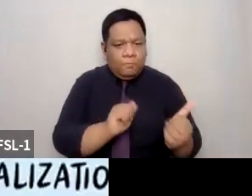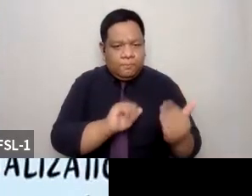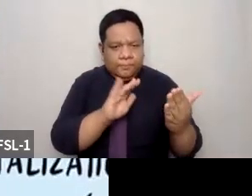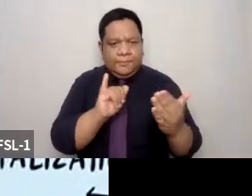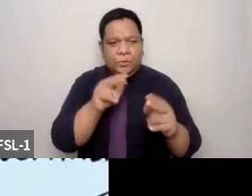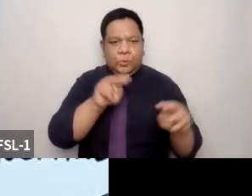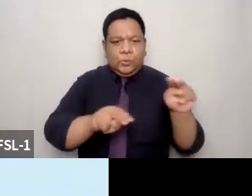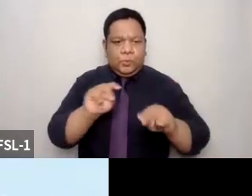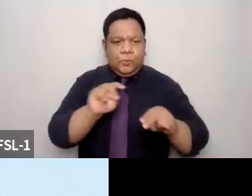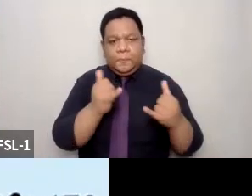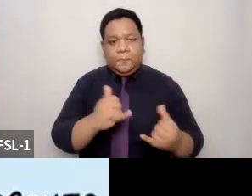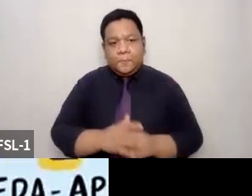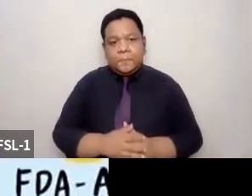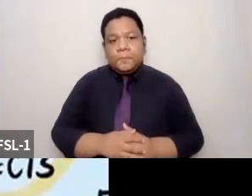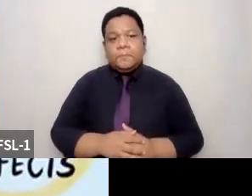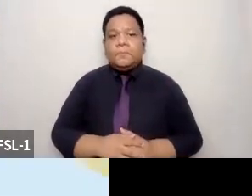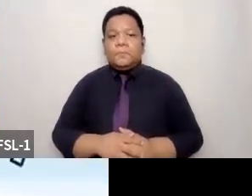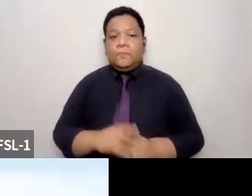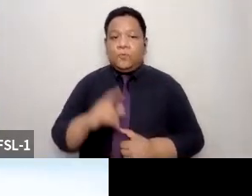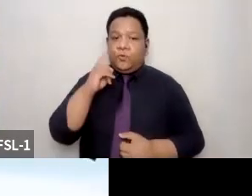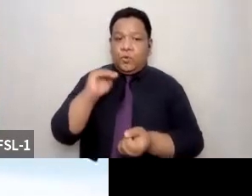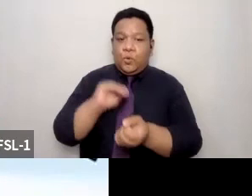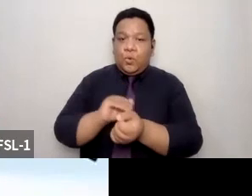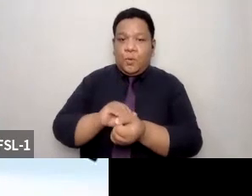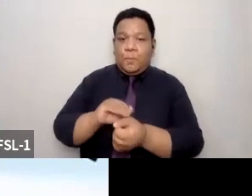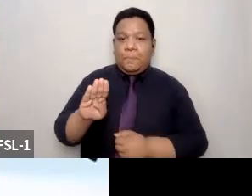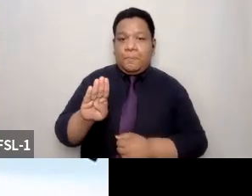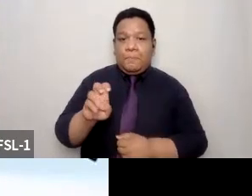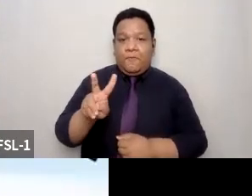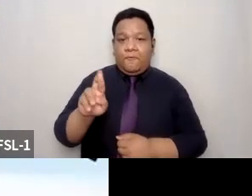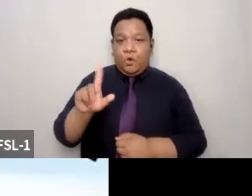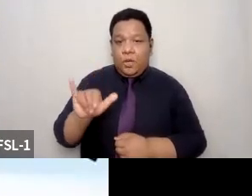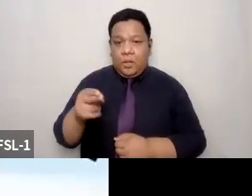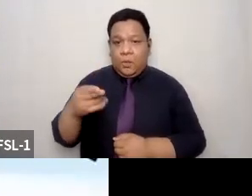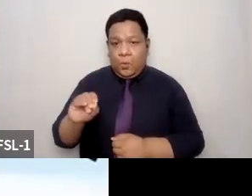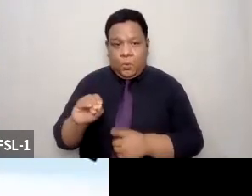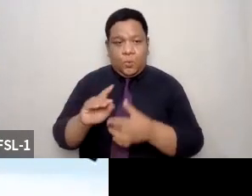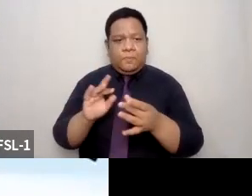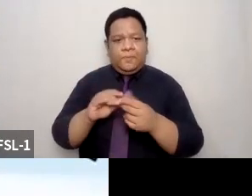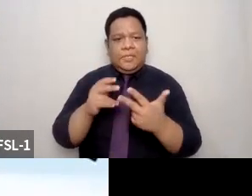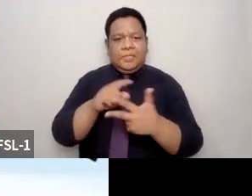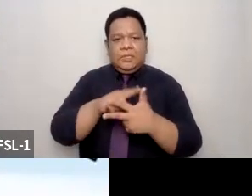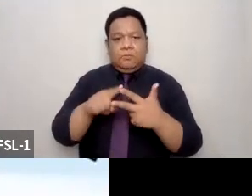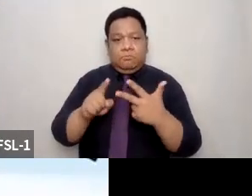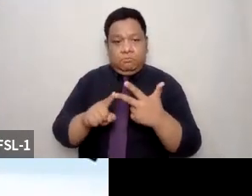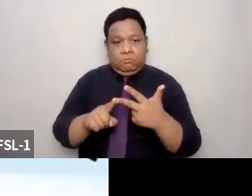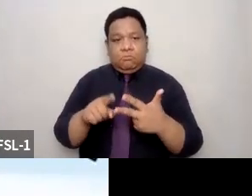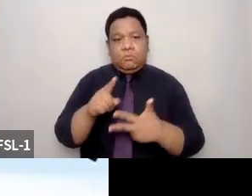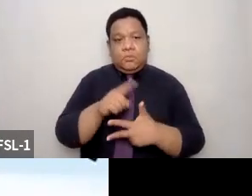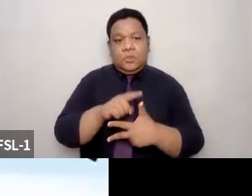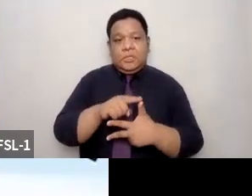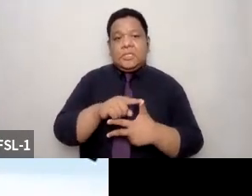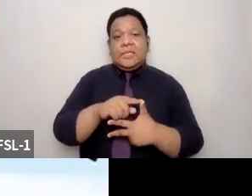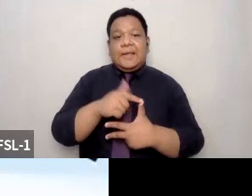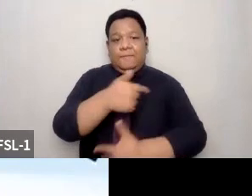And as for Doctor Beverly Ho she has these three main messages: that the vaccine is safe, effective, and free.